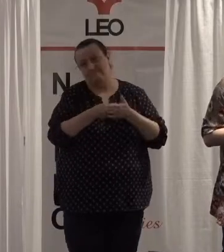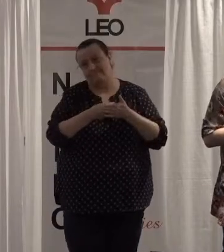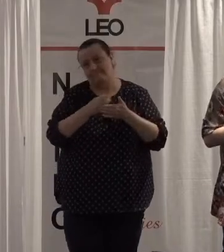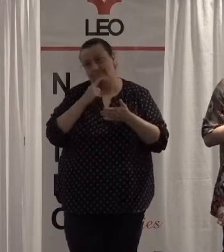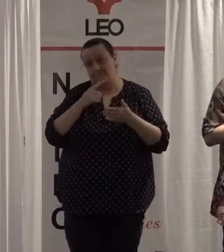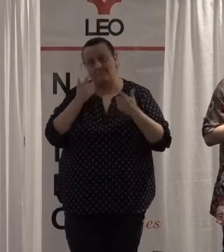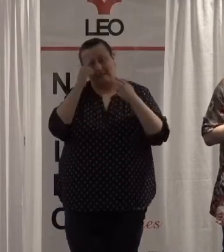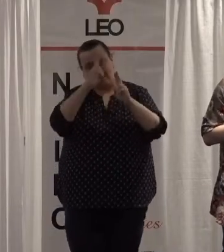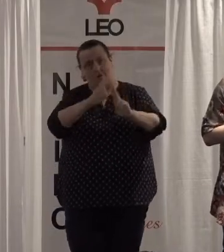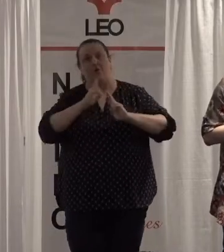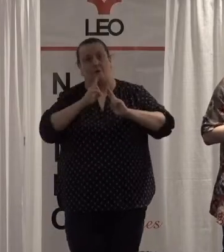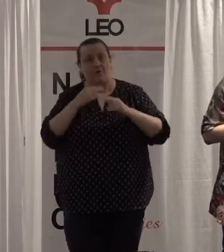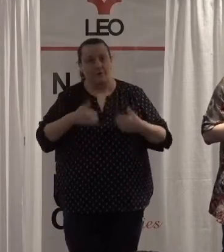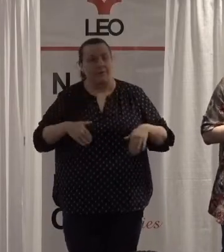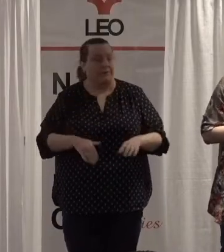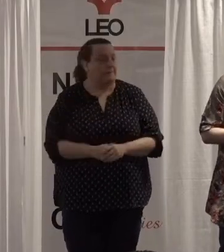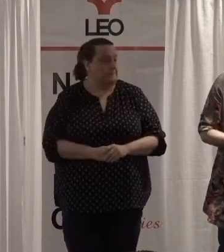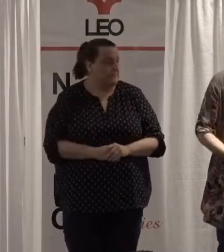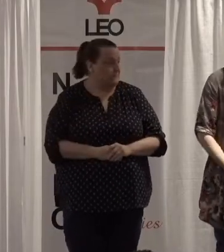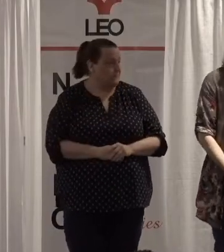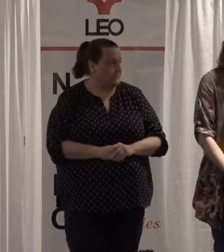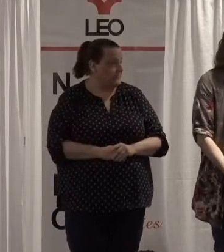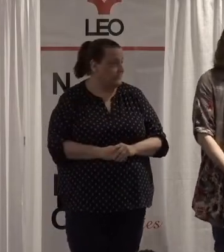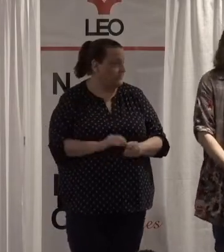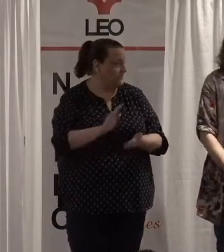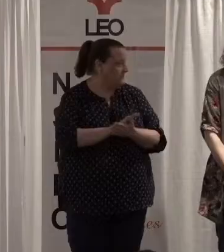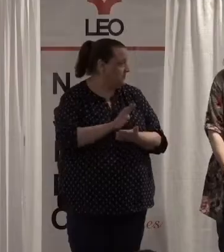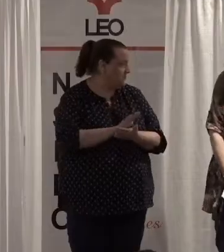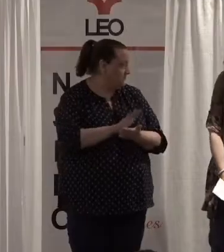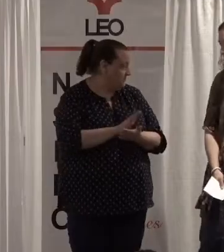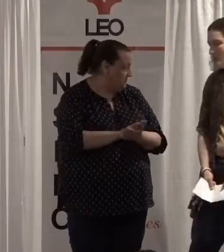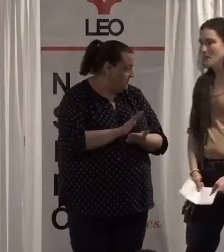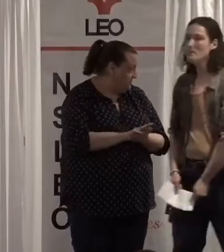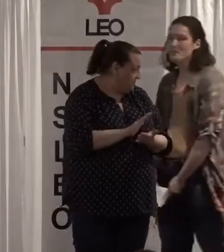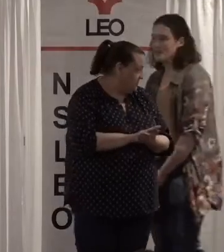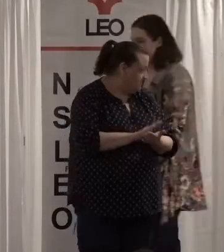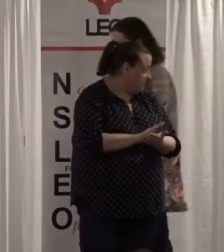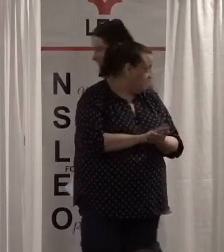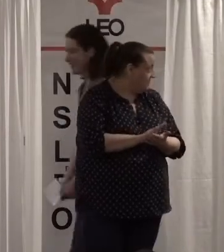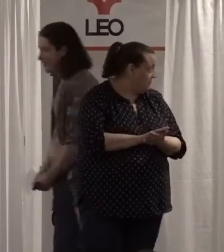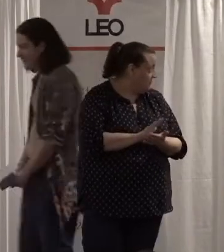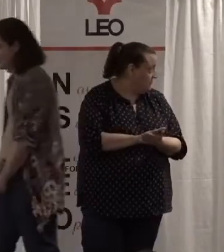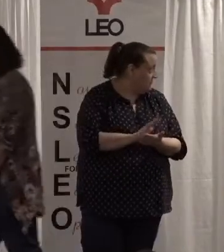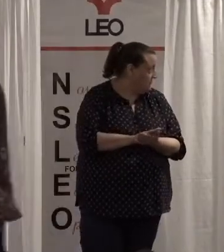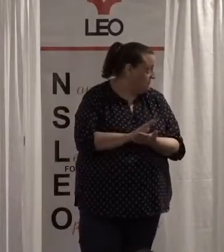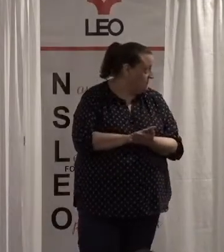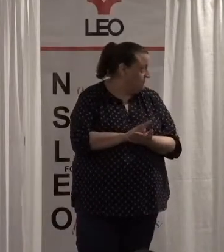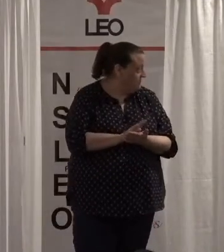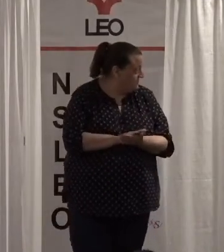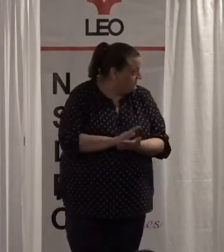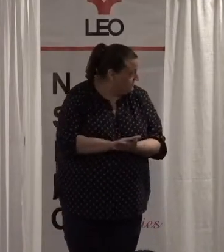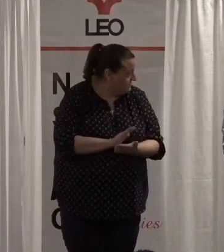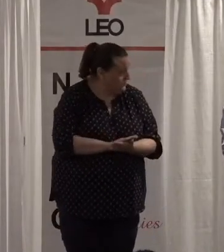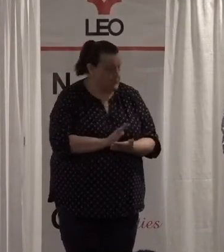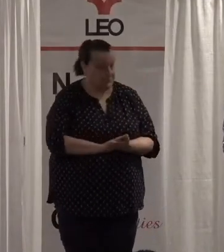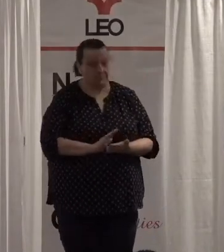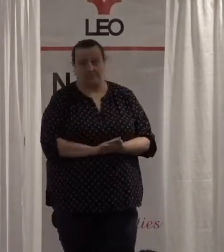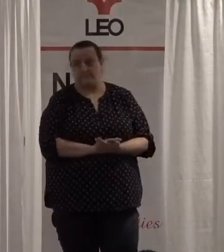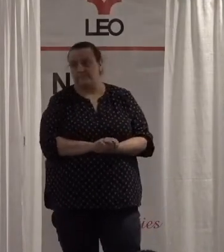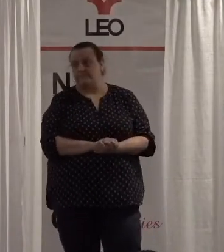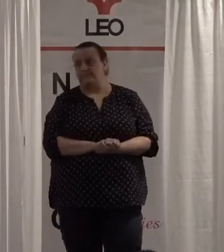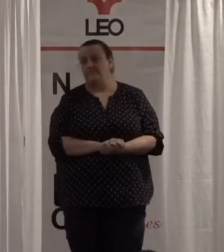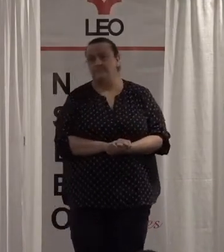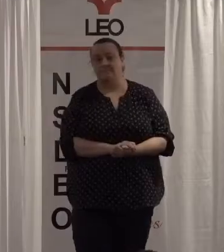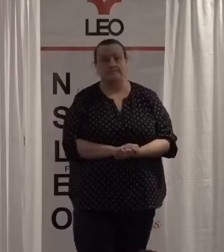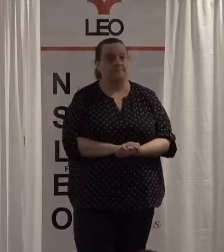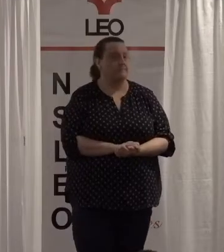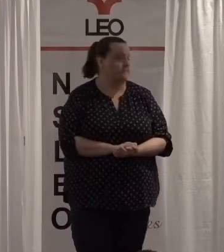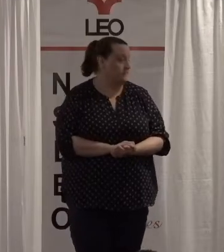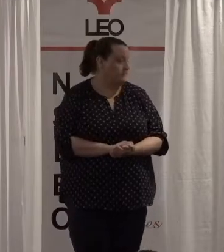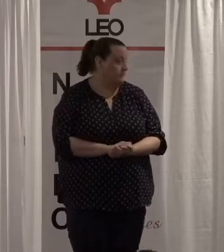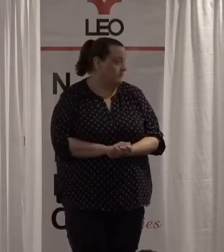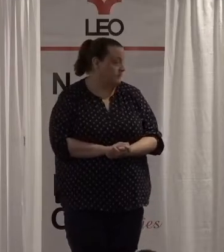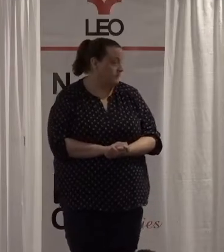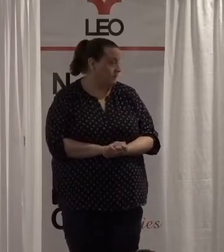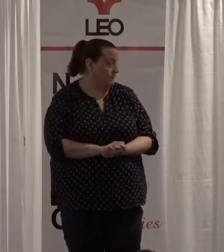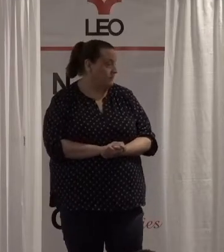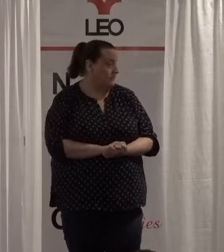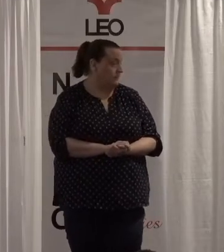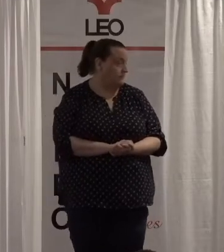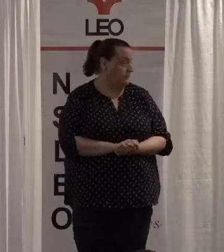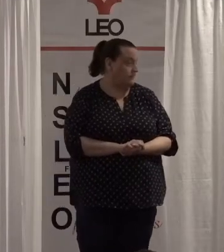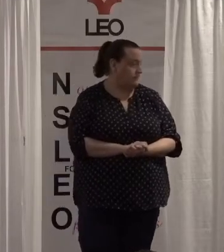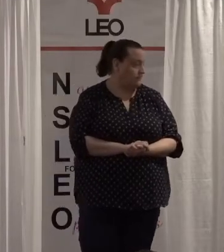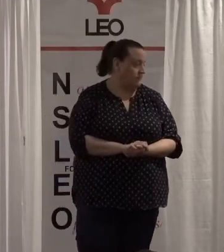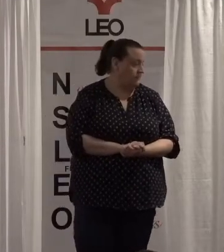BIG HONOUR.